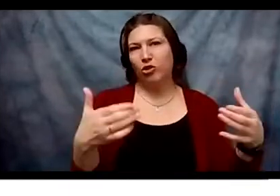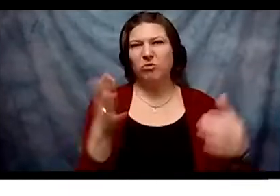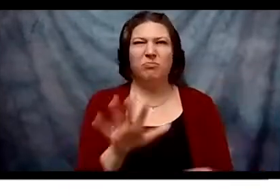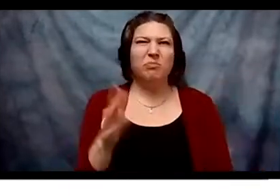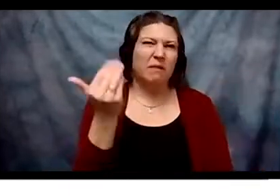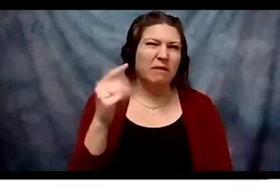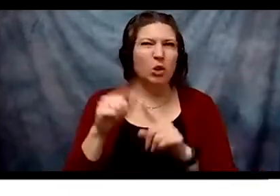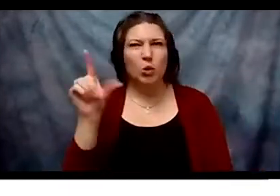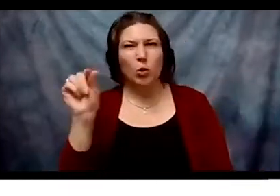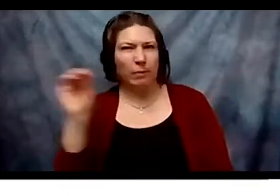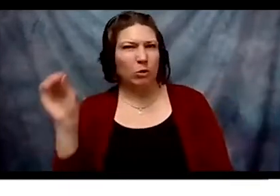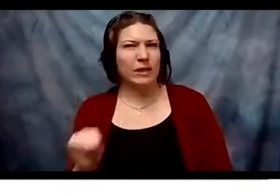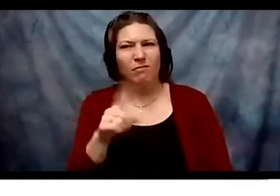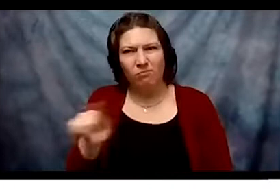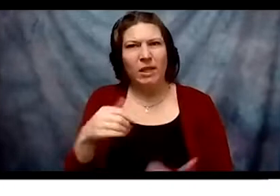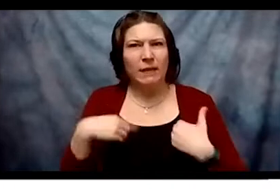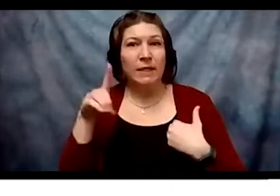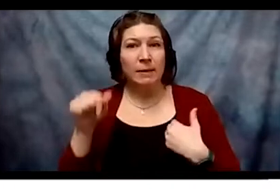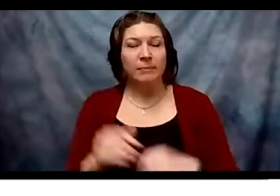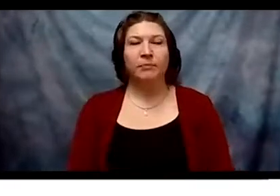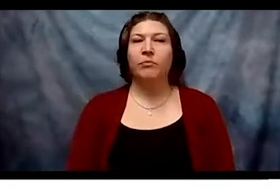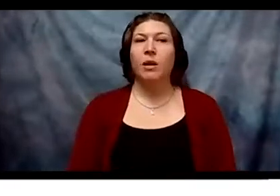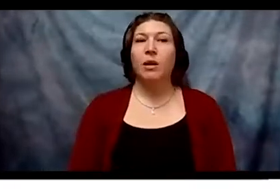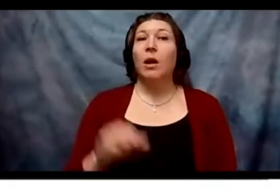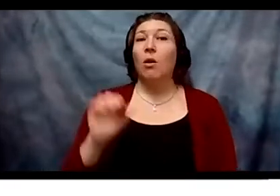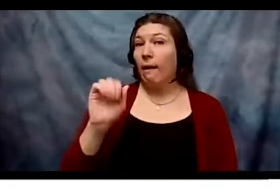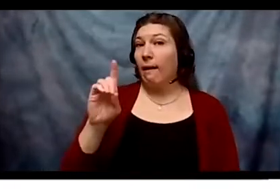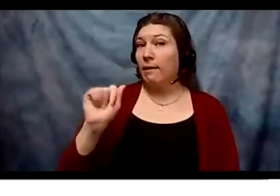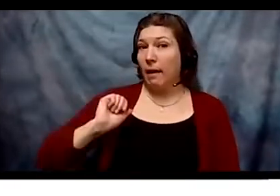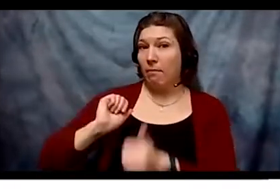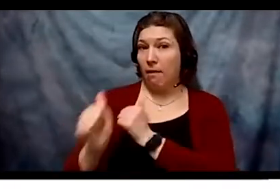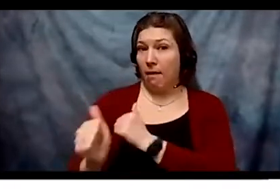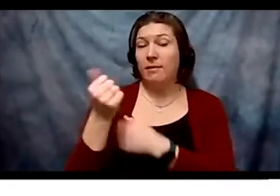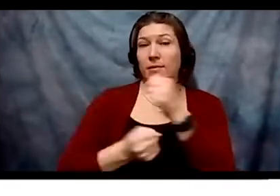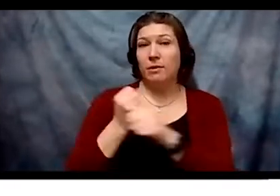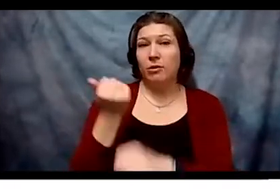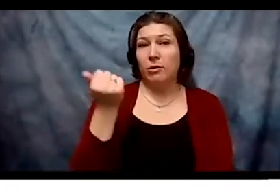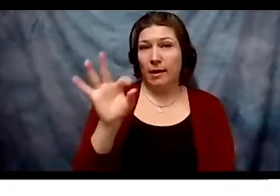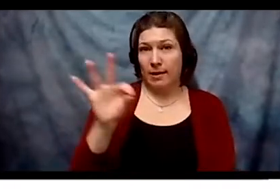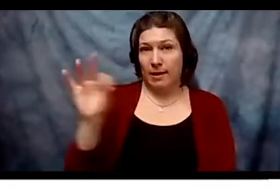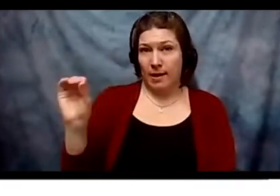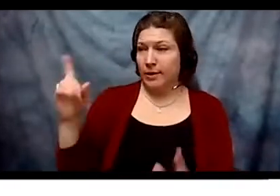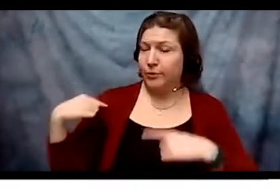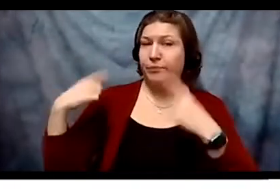Under the ADA Disabled people in the US have legal rights to